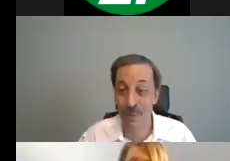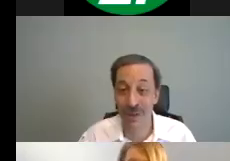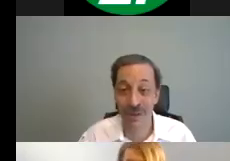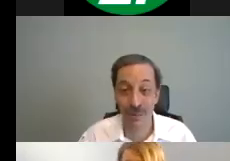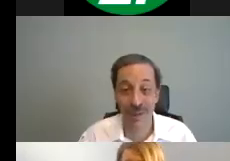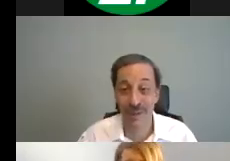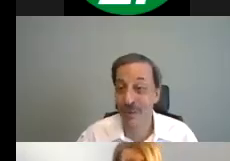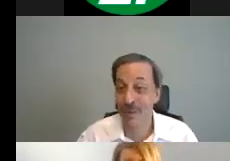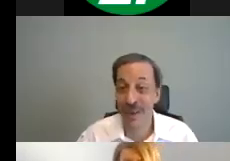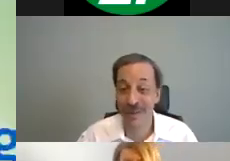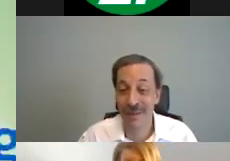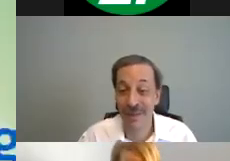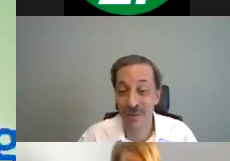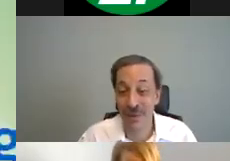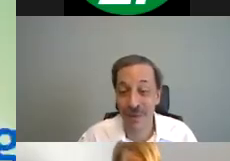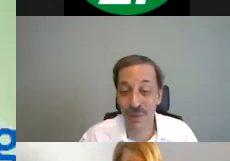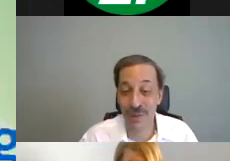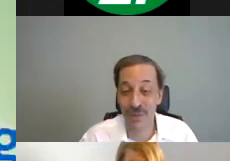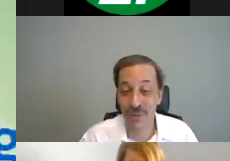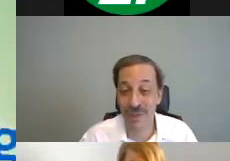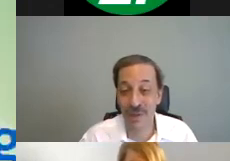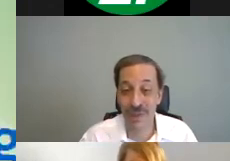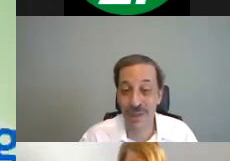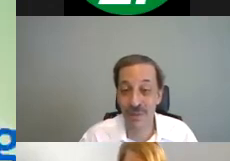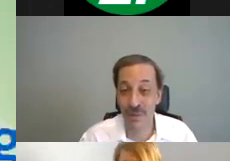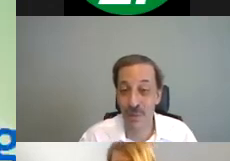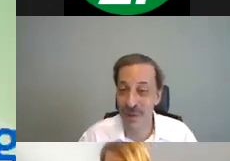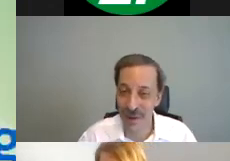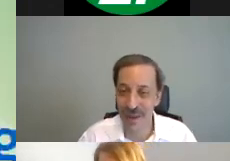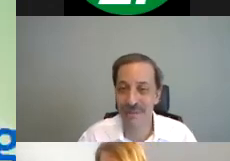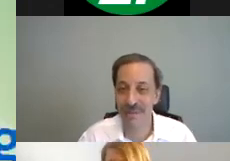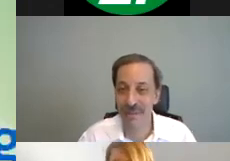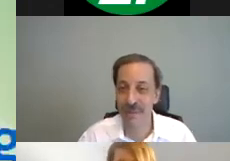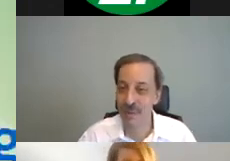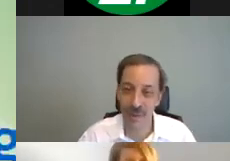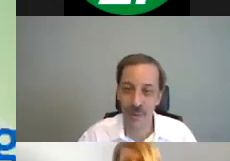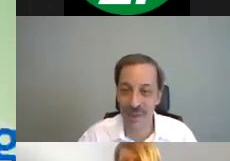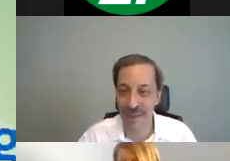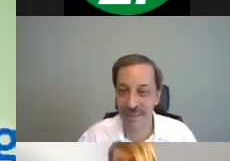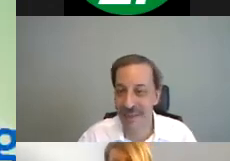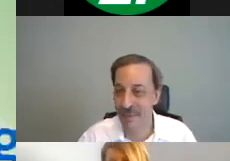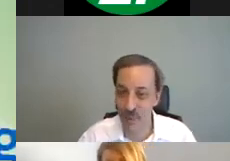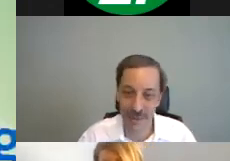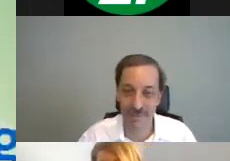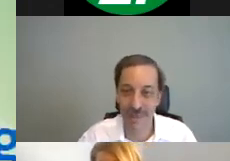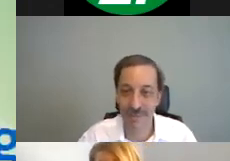behind us, but I don’t know that. So the best we can do is just help kids for where they’re at in the best way we can at the moment.